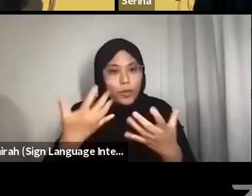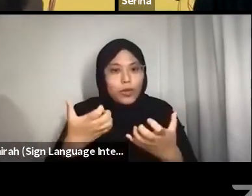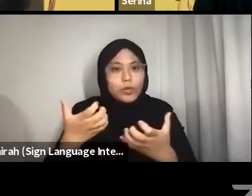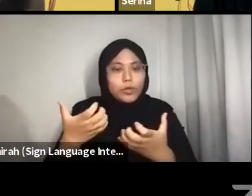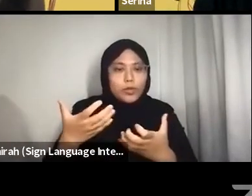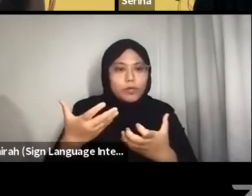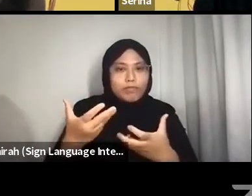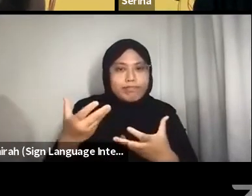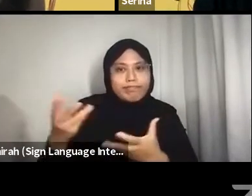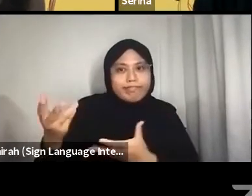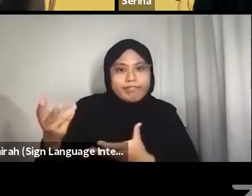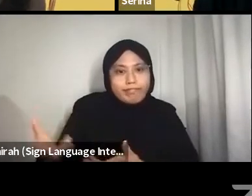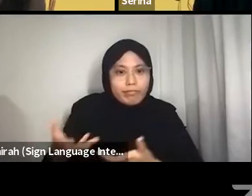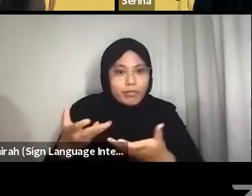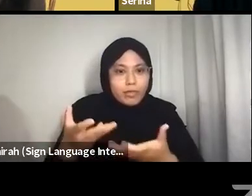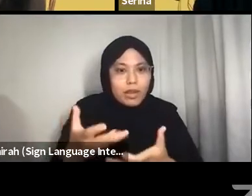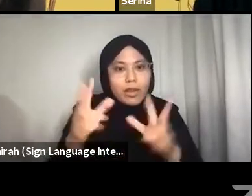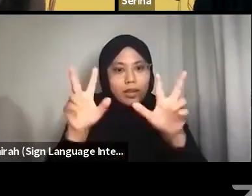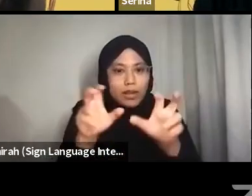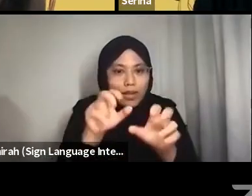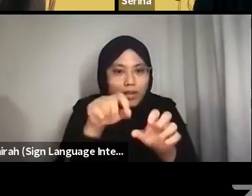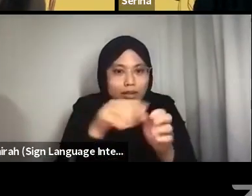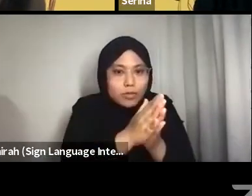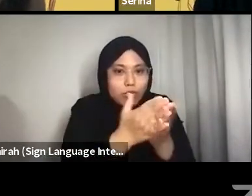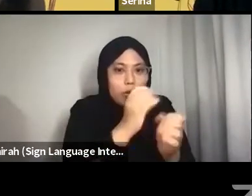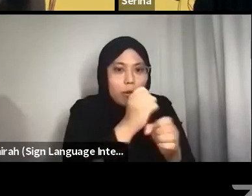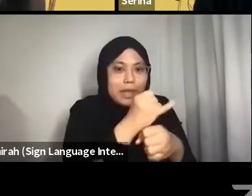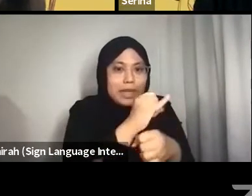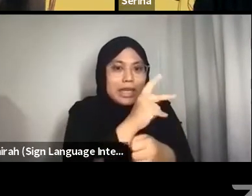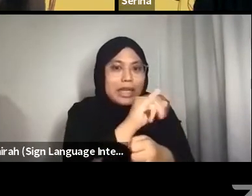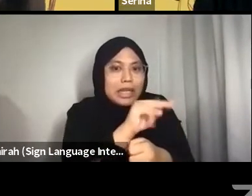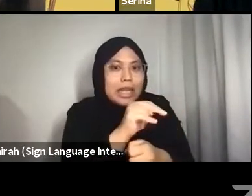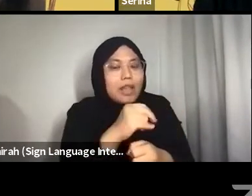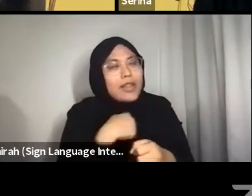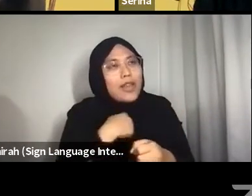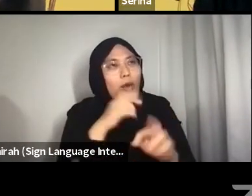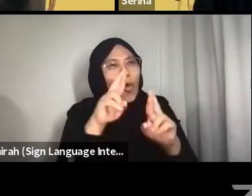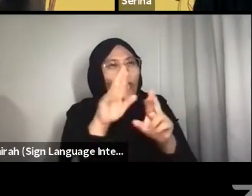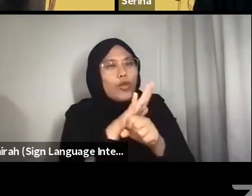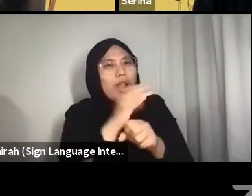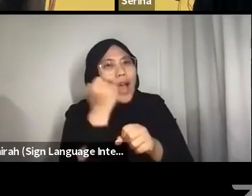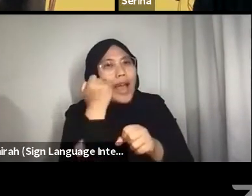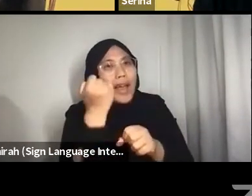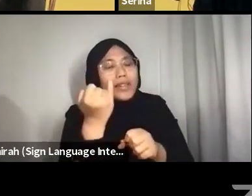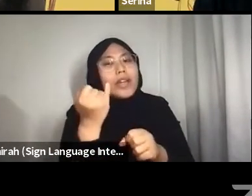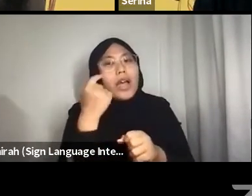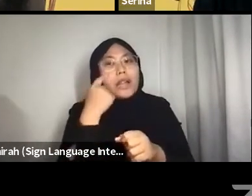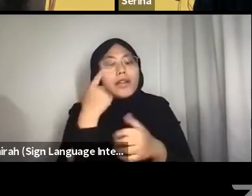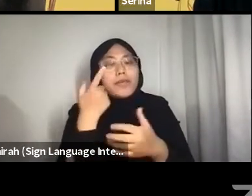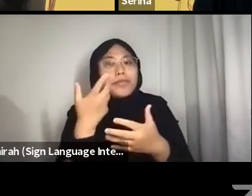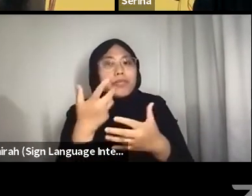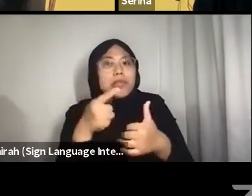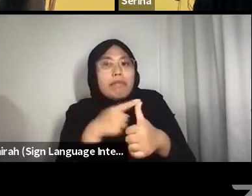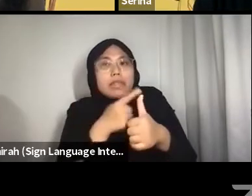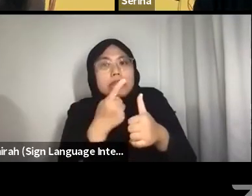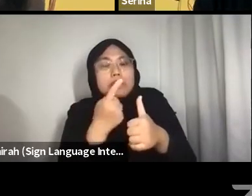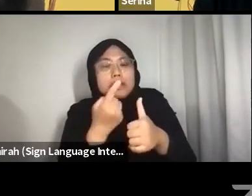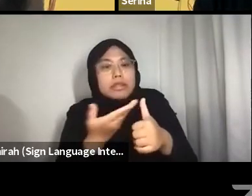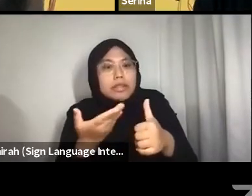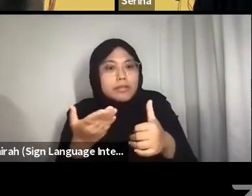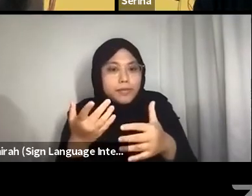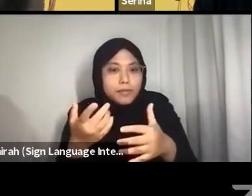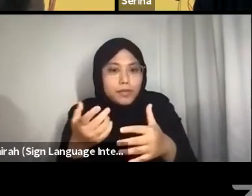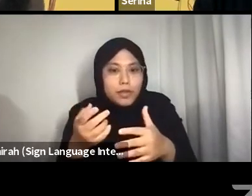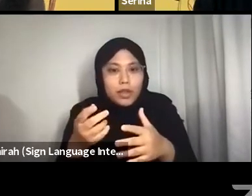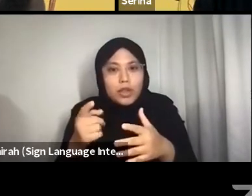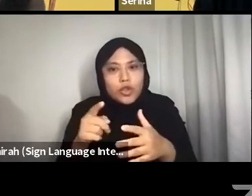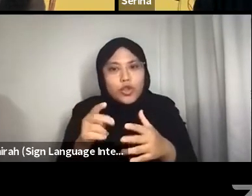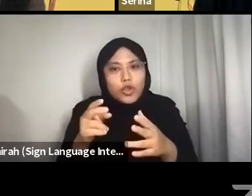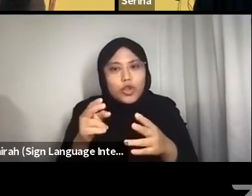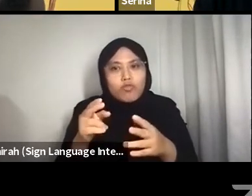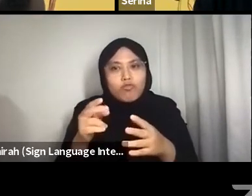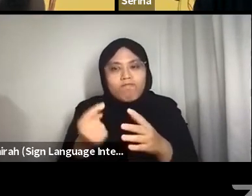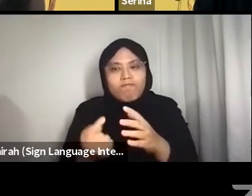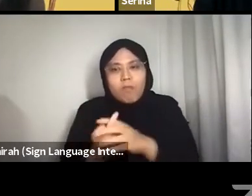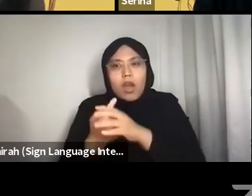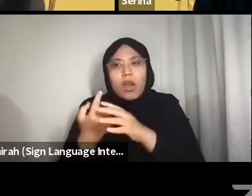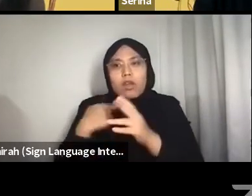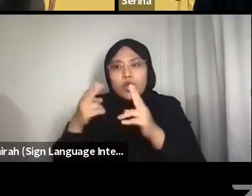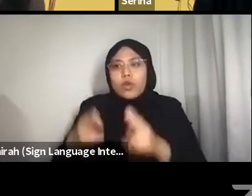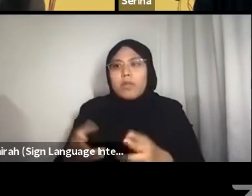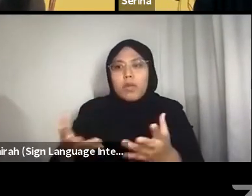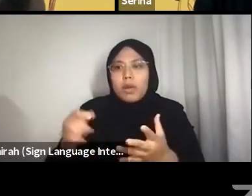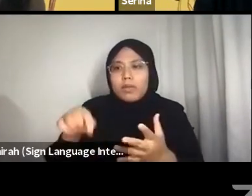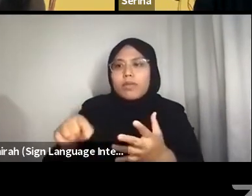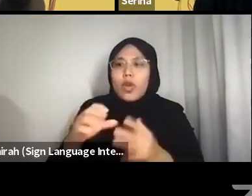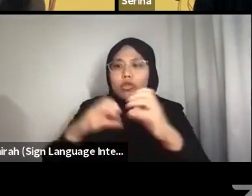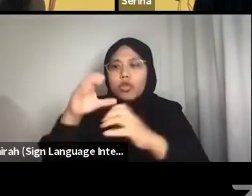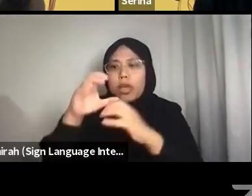and it’s a more hopeful idea as well, that the first thing human beings constructed was a container in order to share with others,